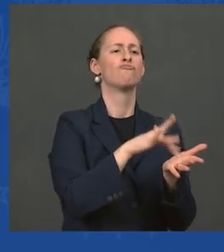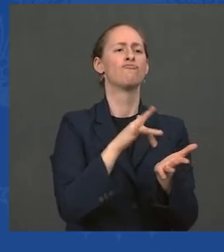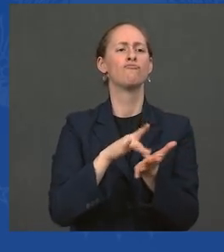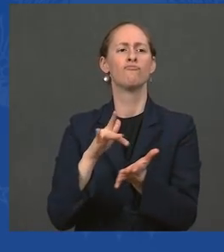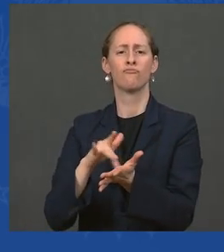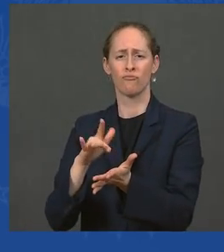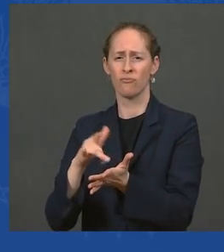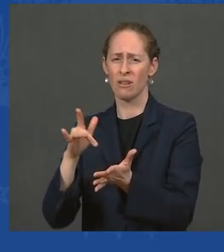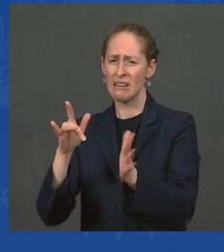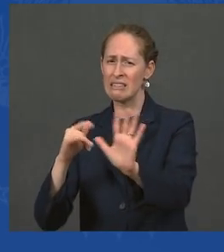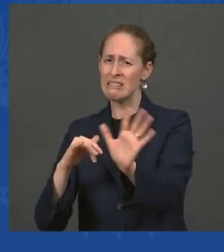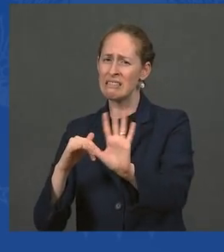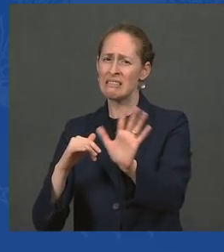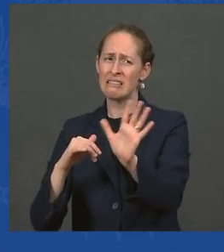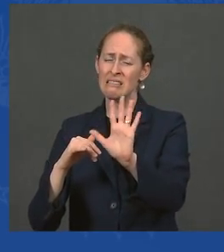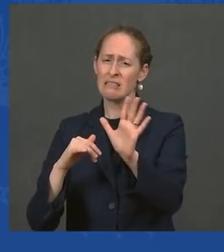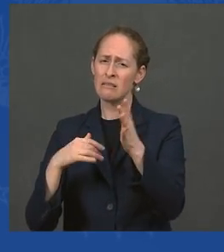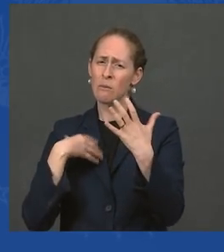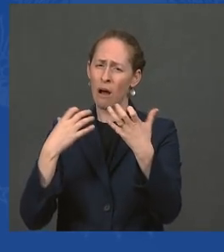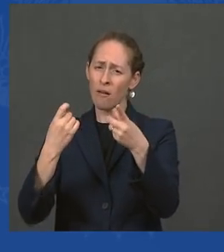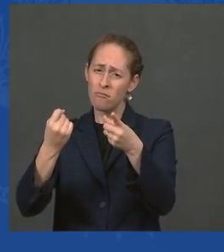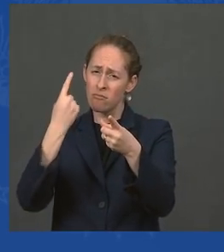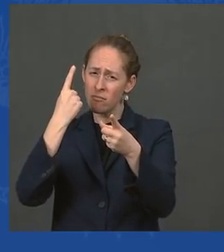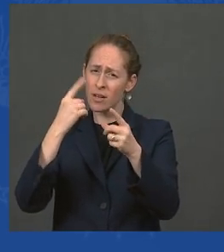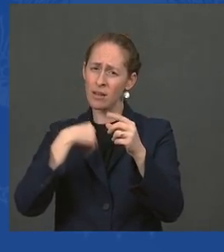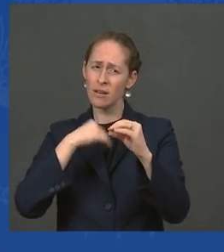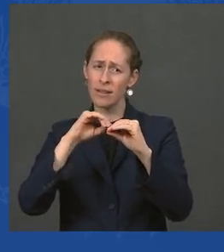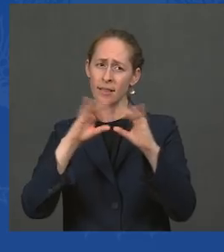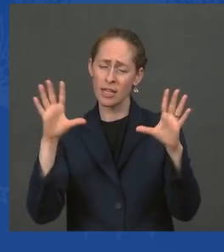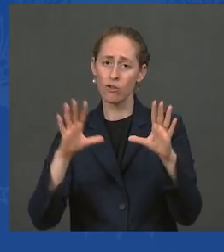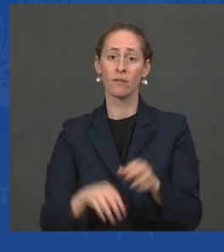Folks, look, these bills are not about left versus right